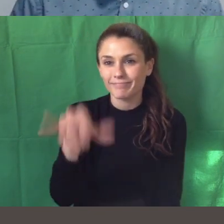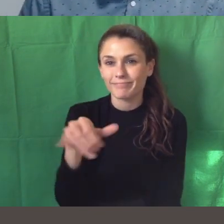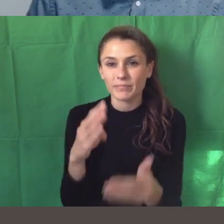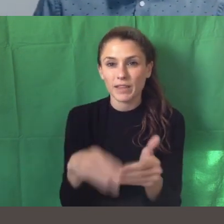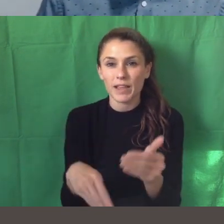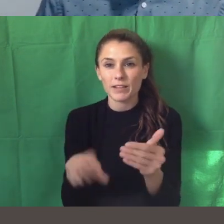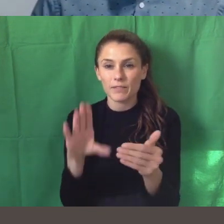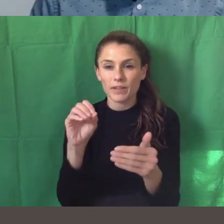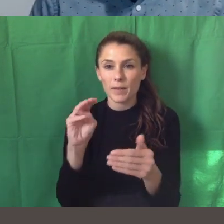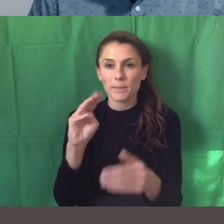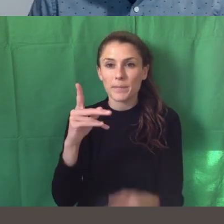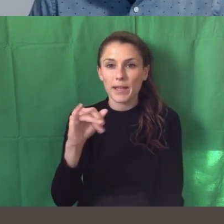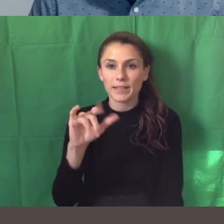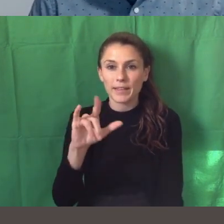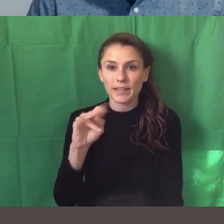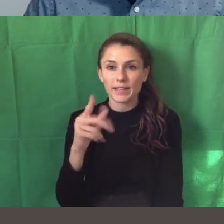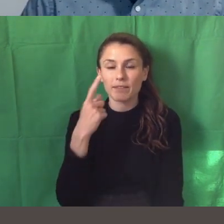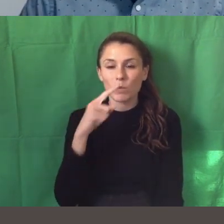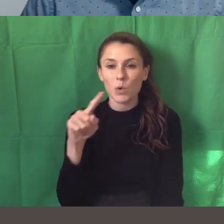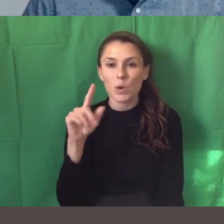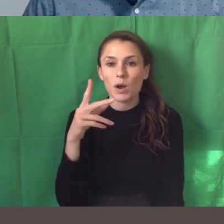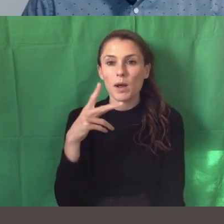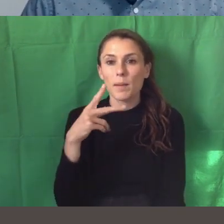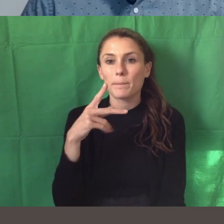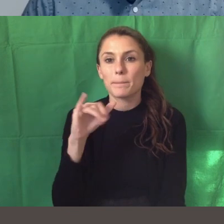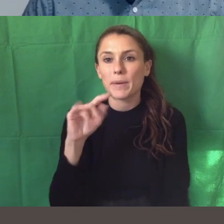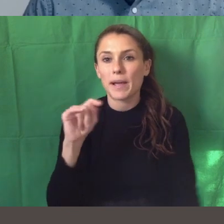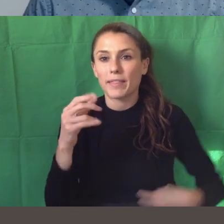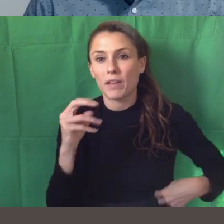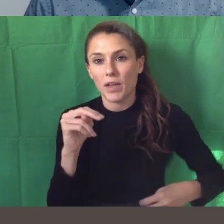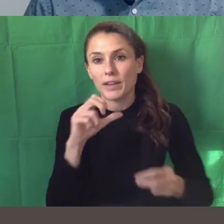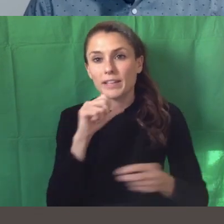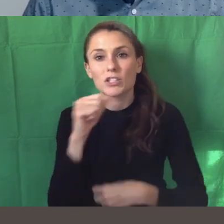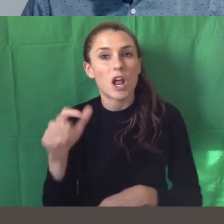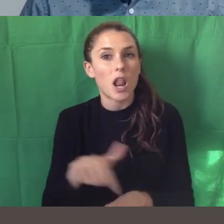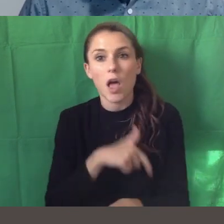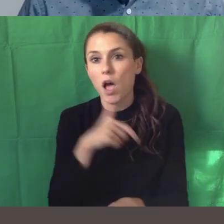And that's the end of compiling Python. It's not so long of a process,